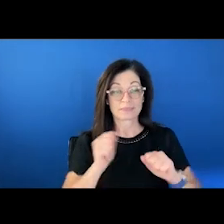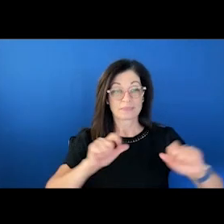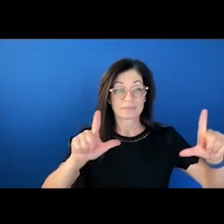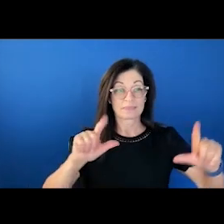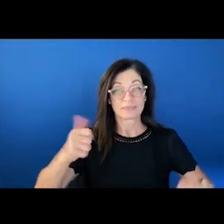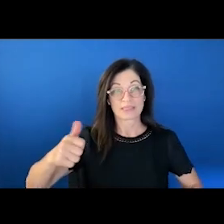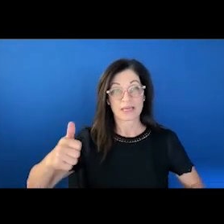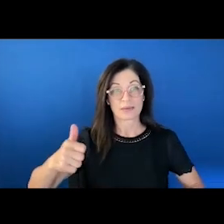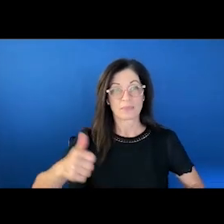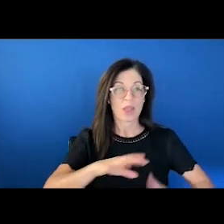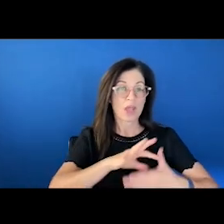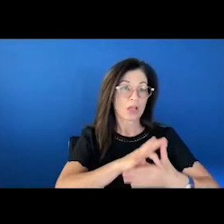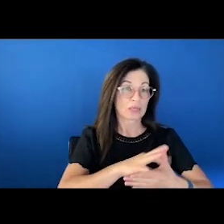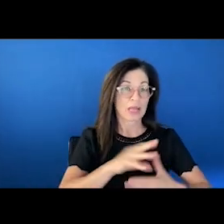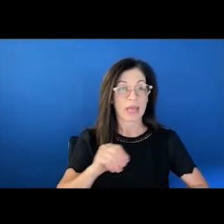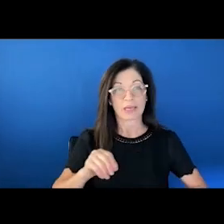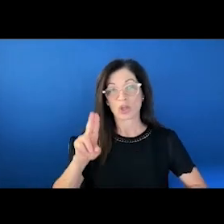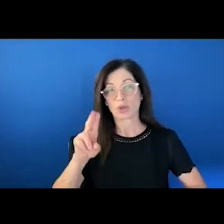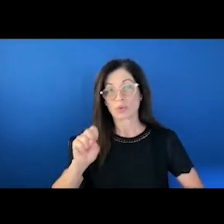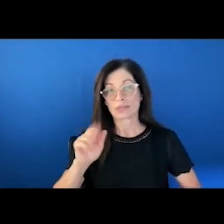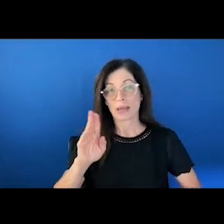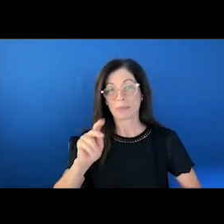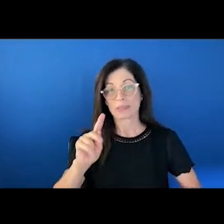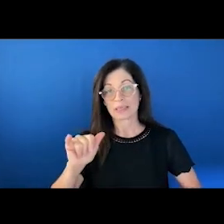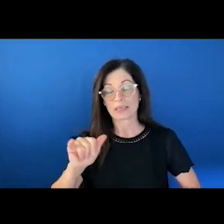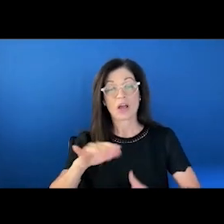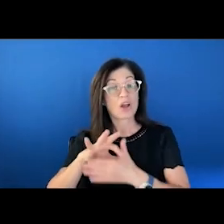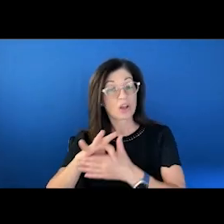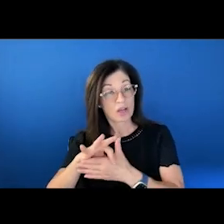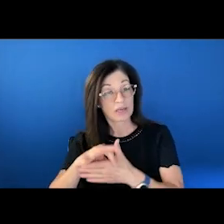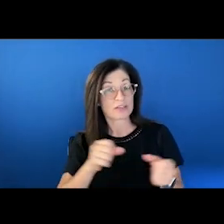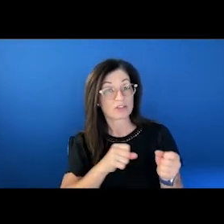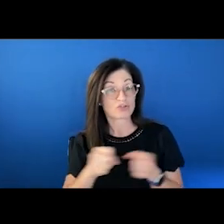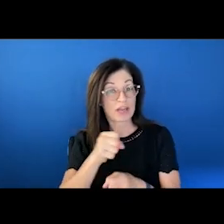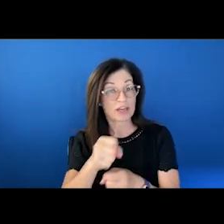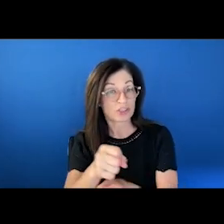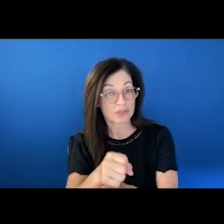Slide 10, Content and Usability – Content Strategy.